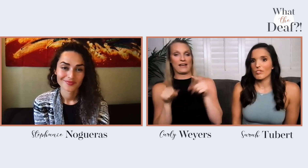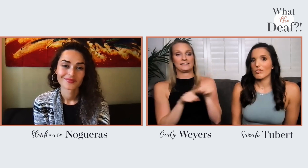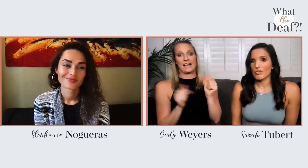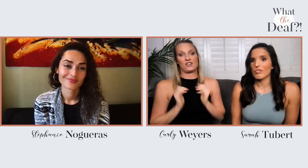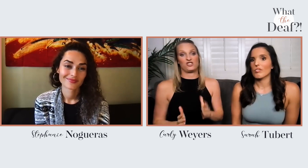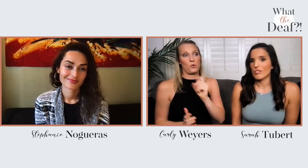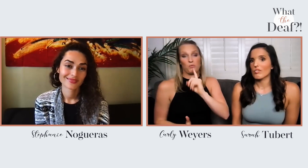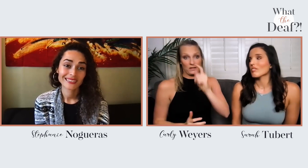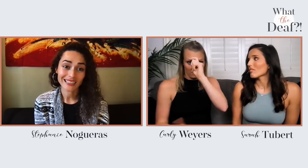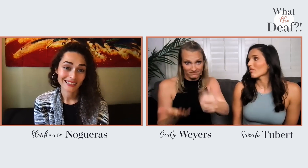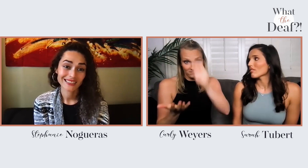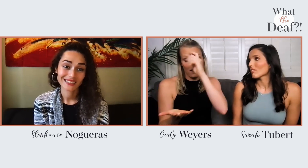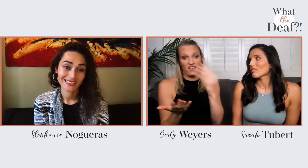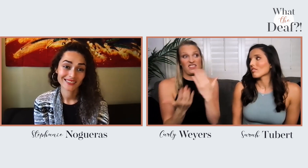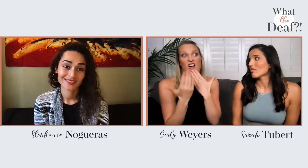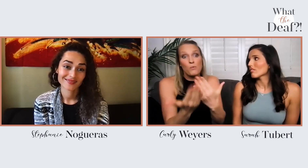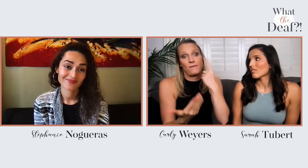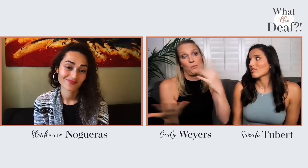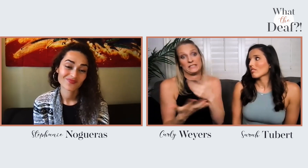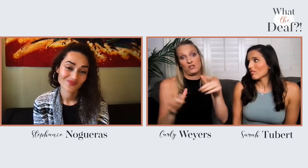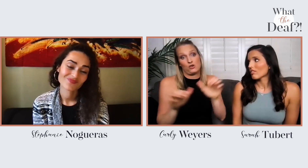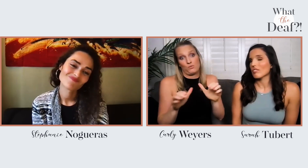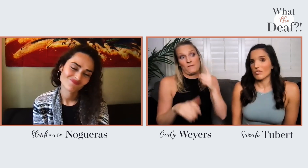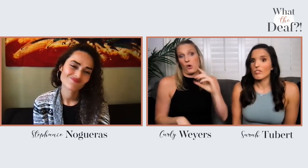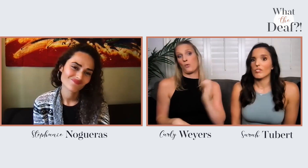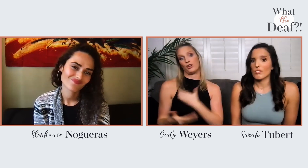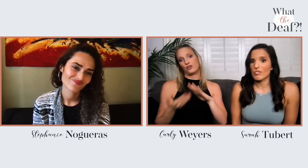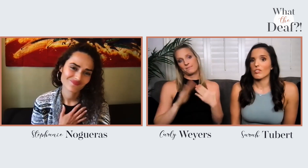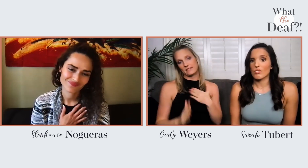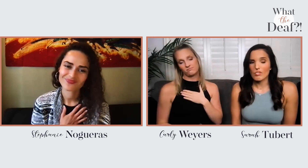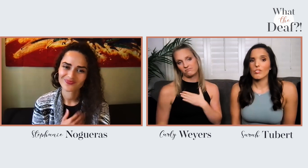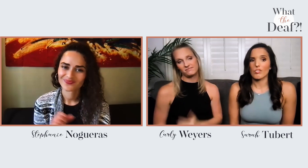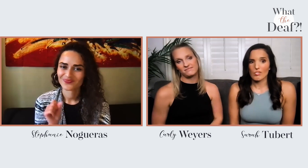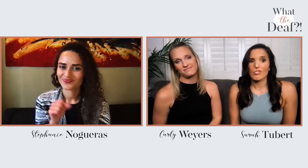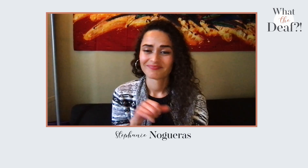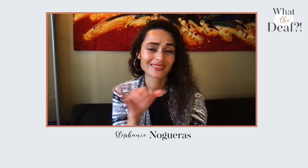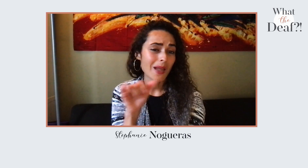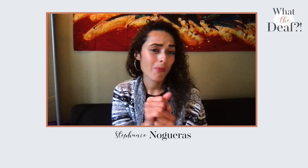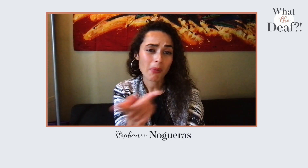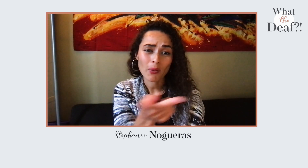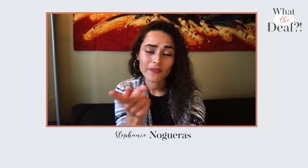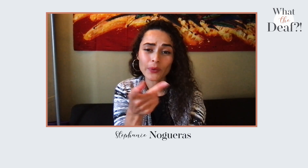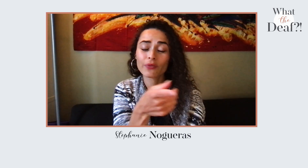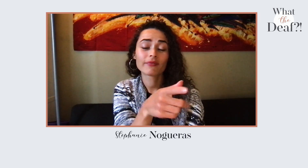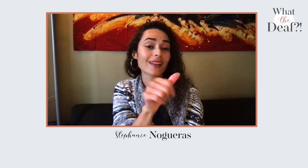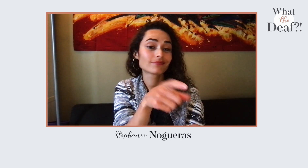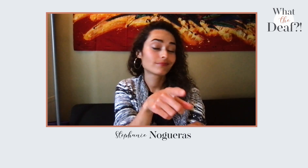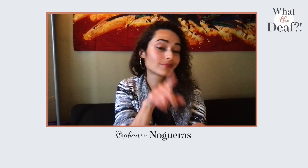as an actor, so I really tip my hat off to you, and I thank you for what you are doing for our community. Yeah, yeah. Same with the both of you.